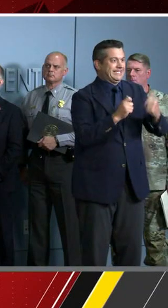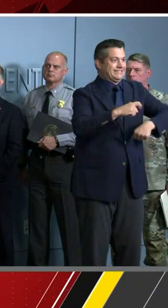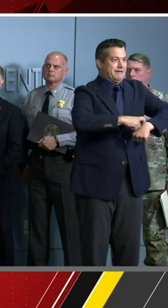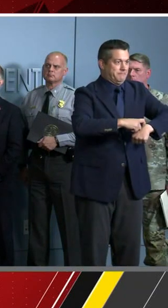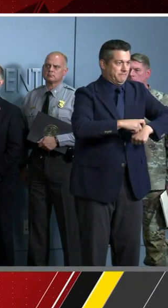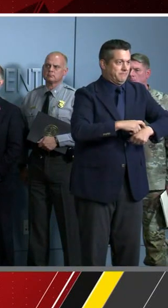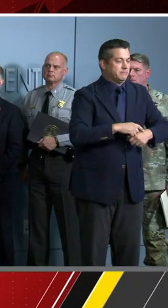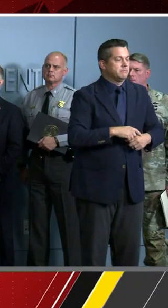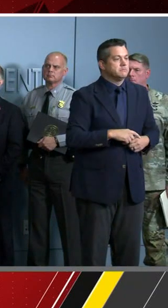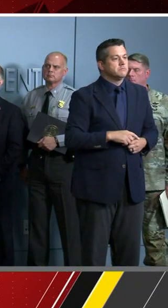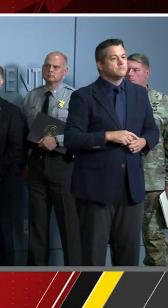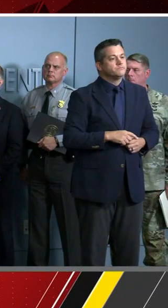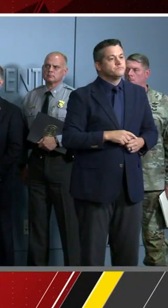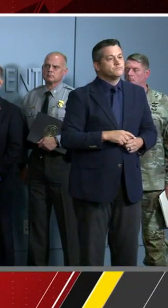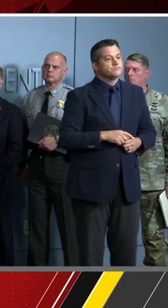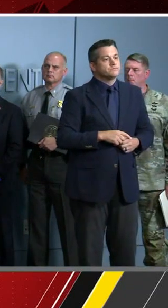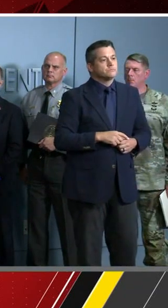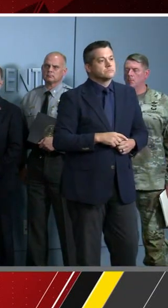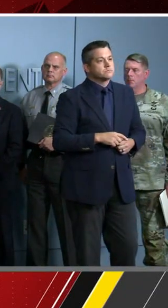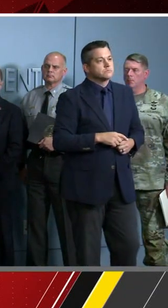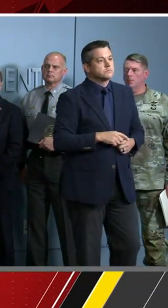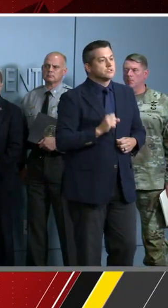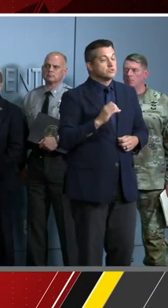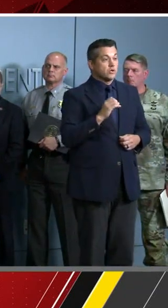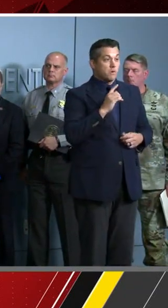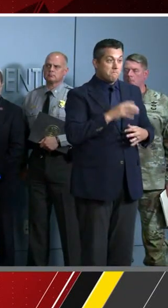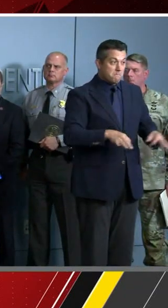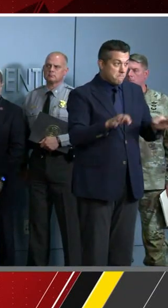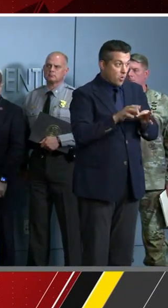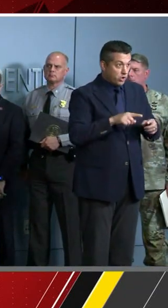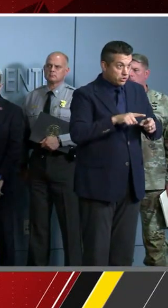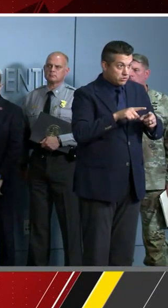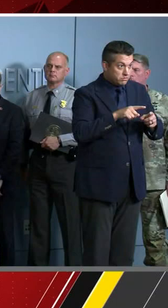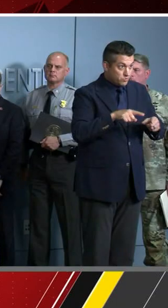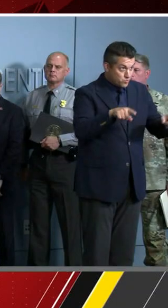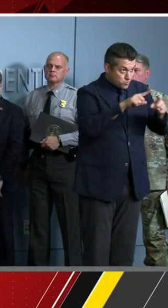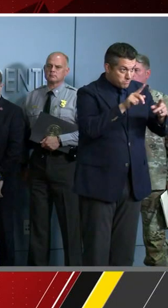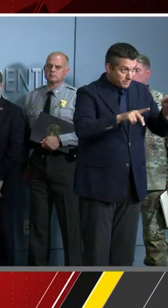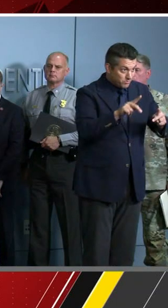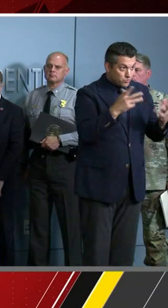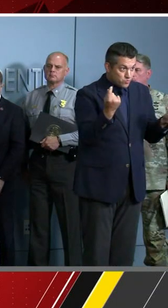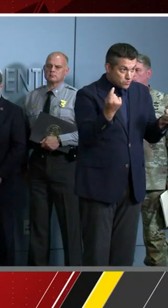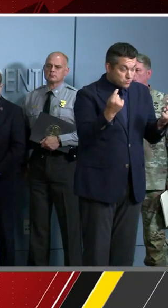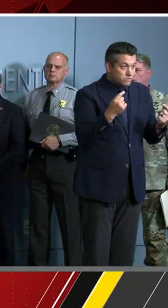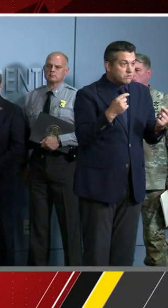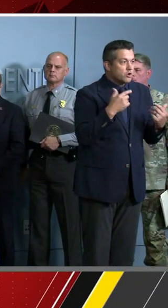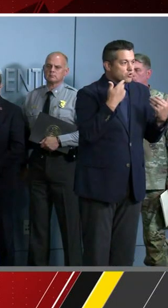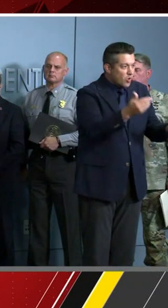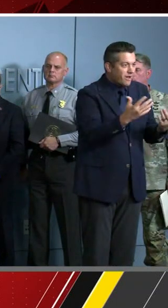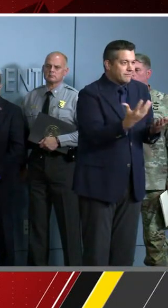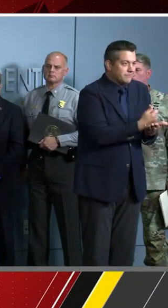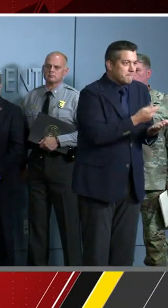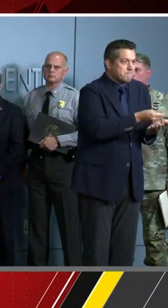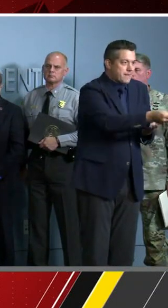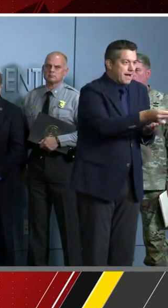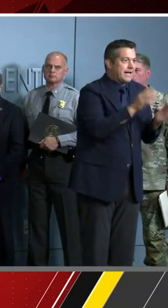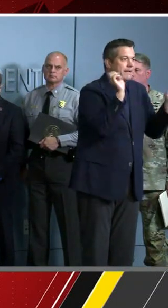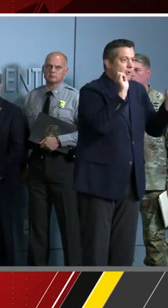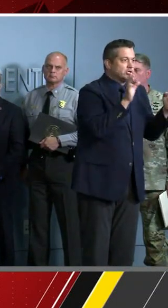really want people to prepare their homes, homes have that